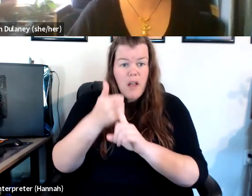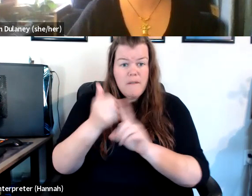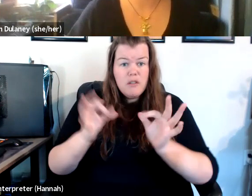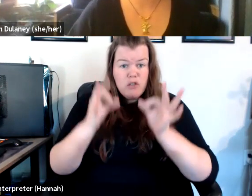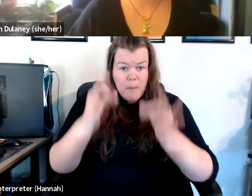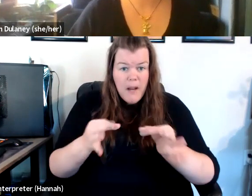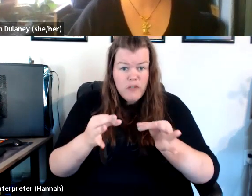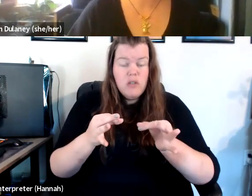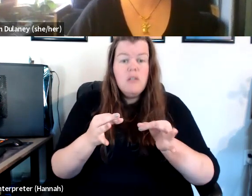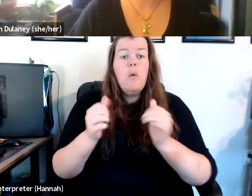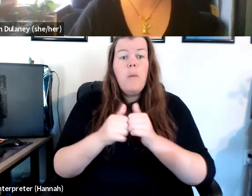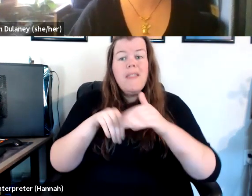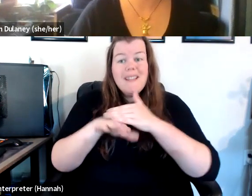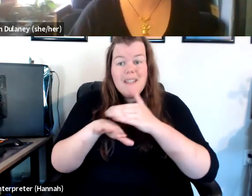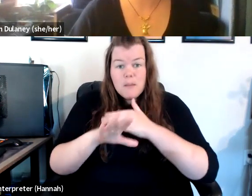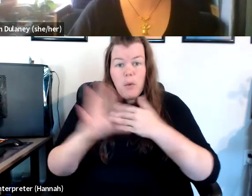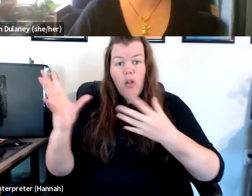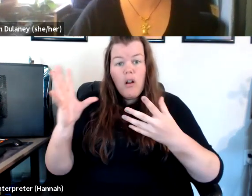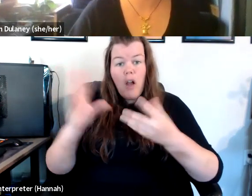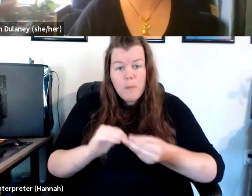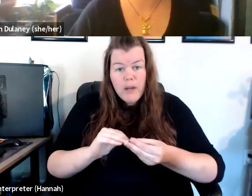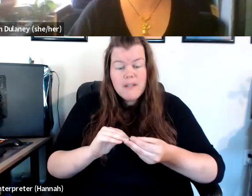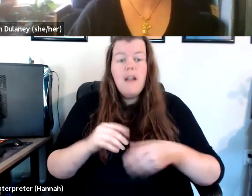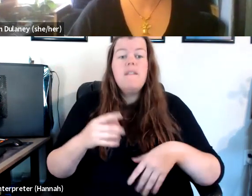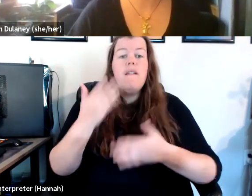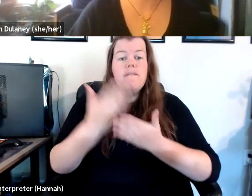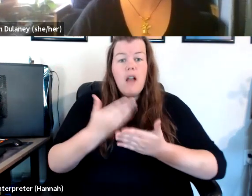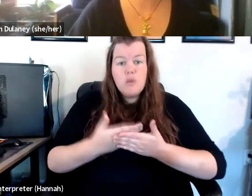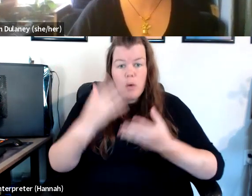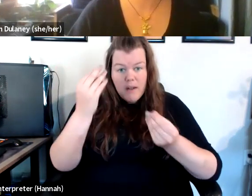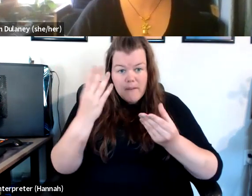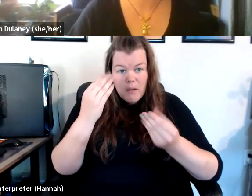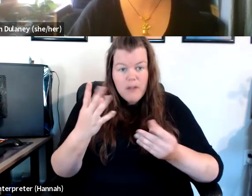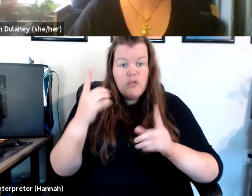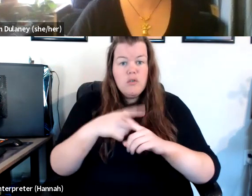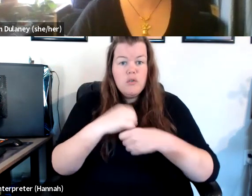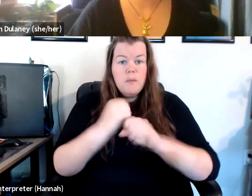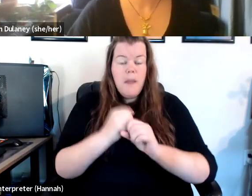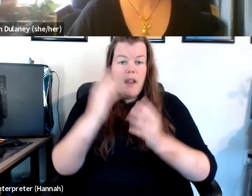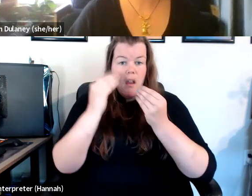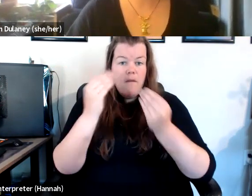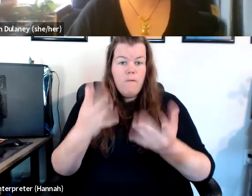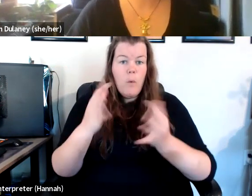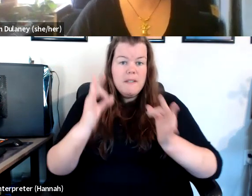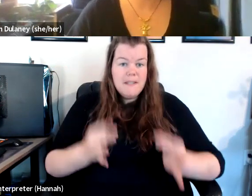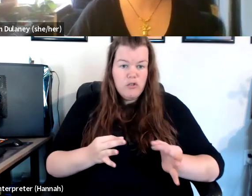accessible comprehensive and factual information to make informed decisions. So really what this